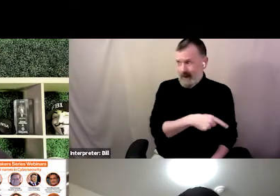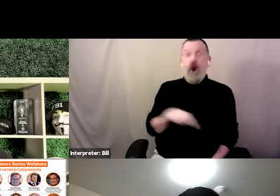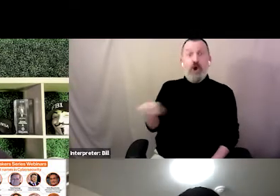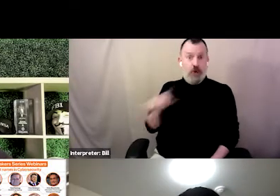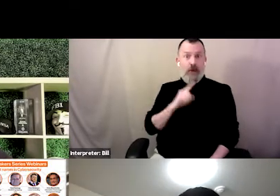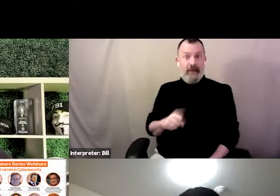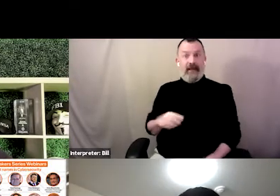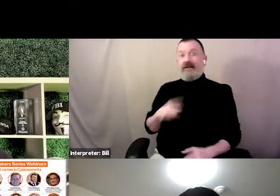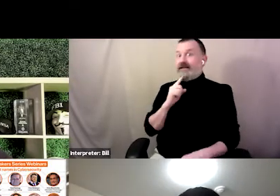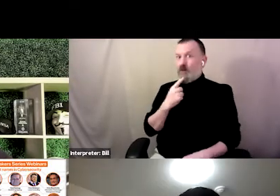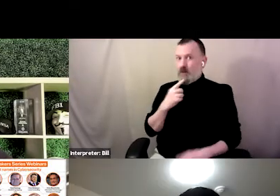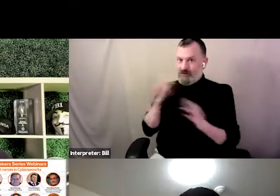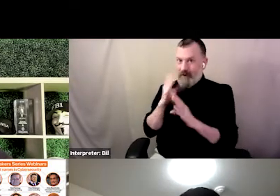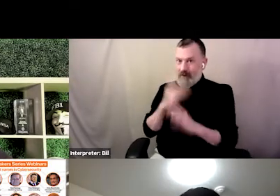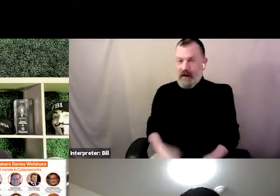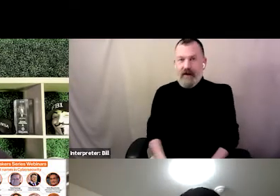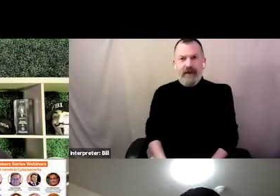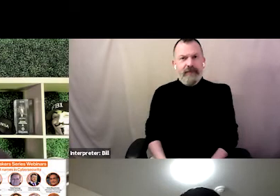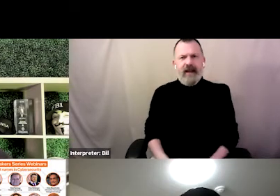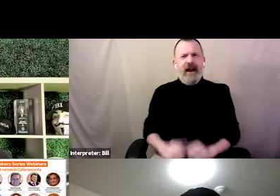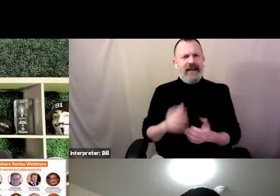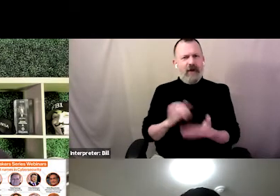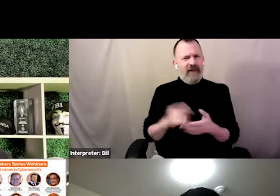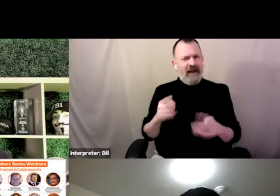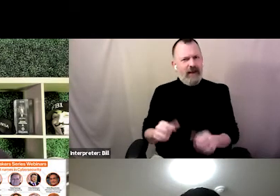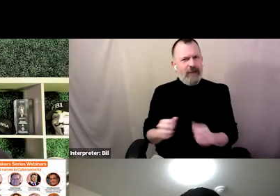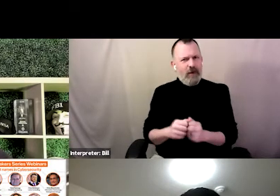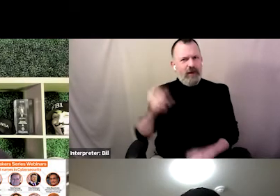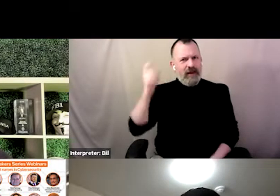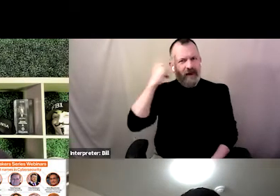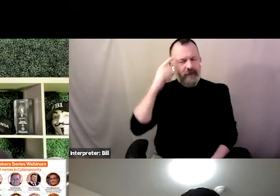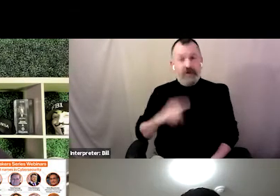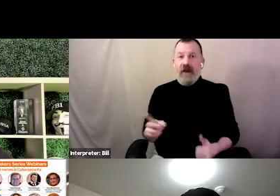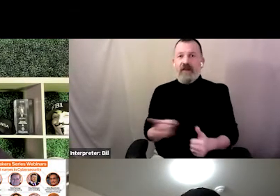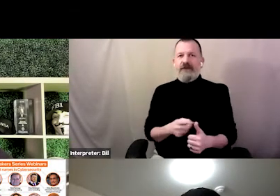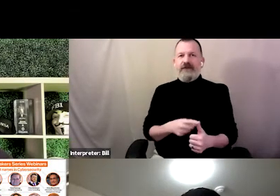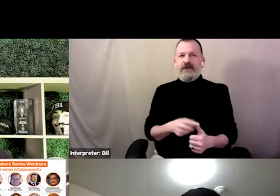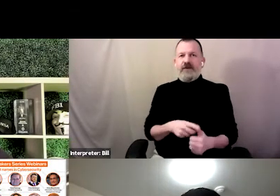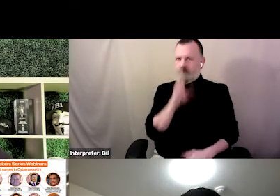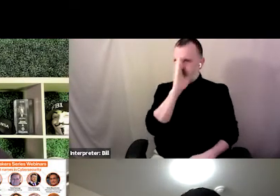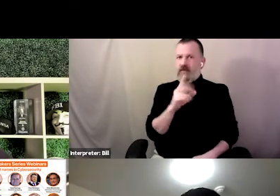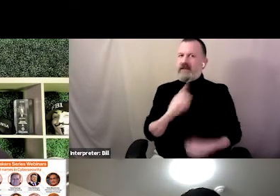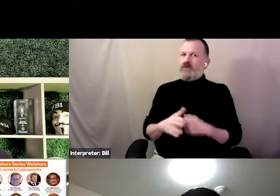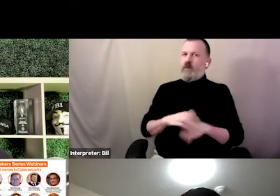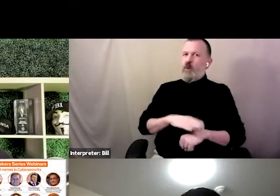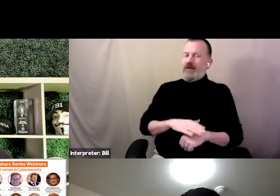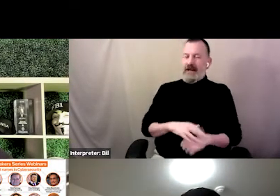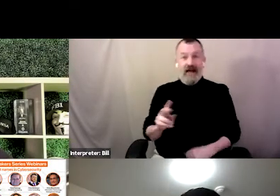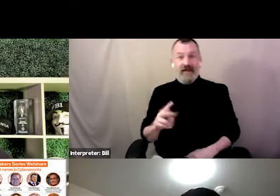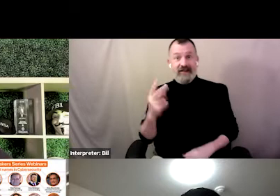CalebBarlow: And you know the way these things usually work with government is the first shot is a warning shot the next person that does, it's probably going to see the inside of the jail cell.